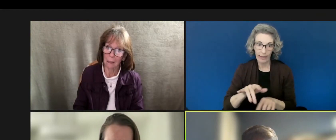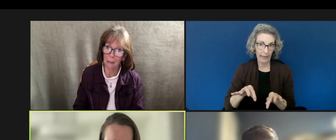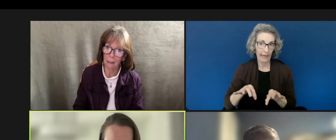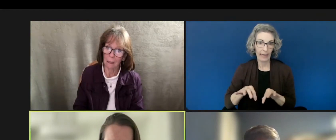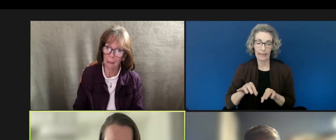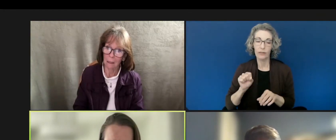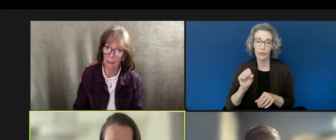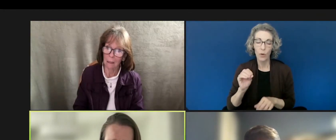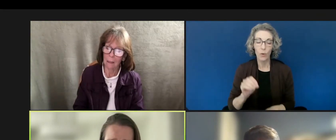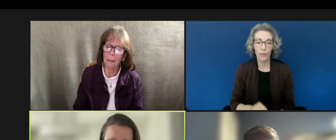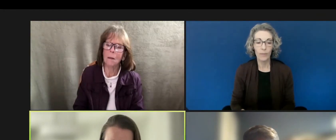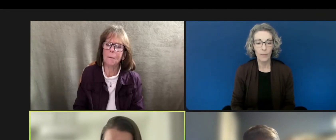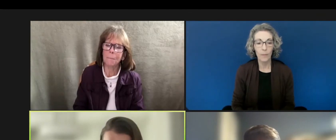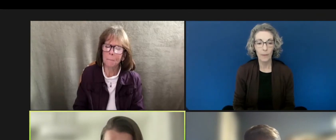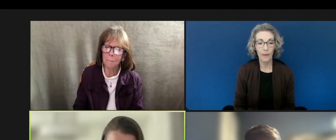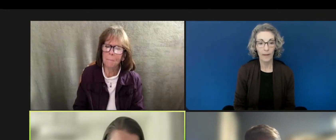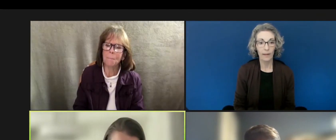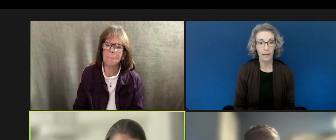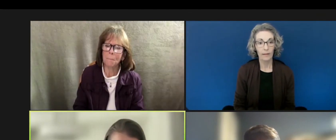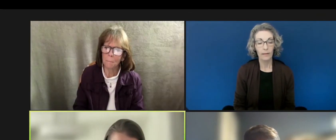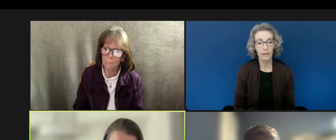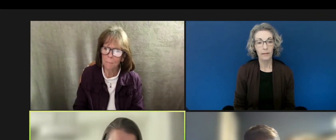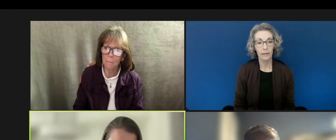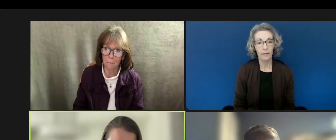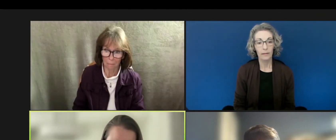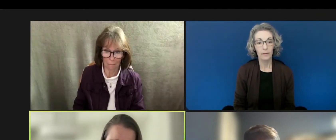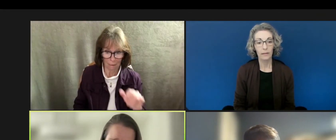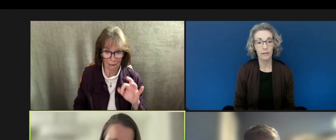Okay, well, if you're sure it's well managed, and